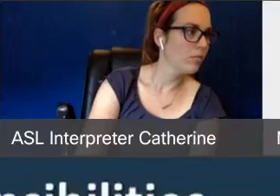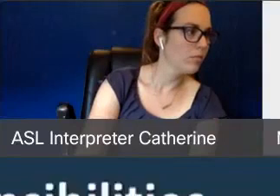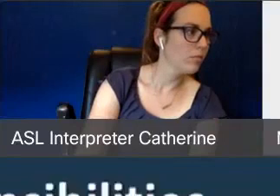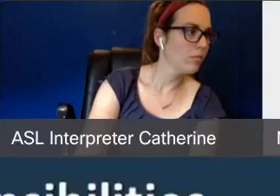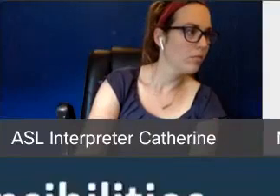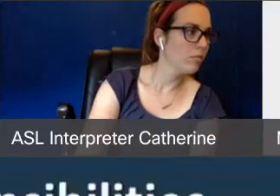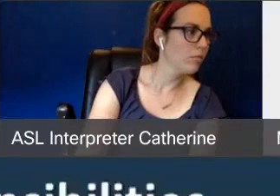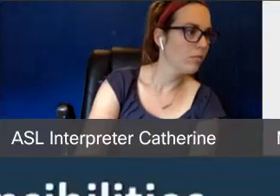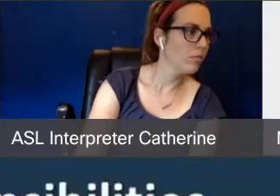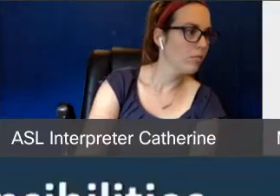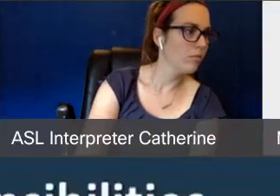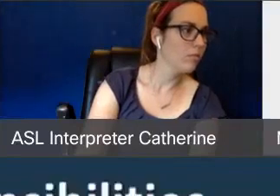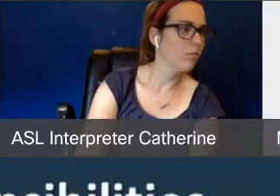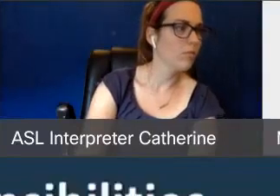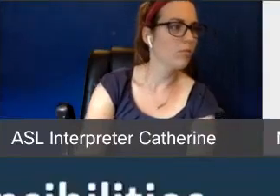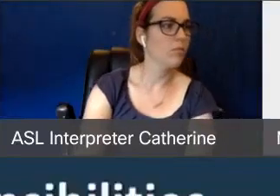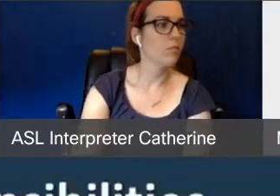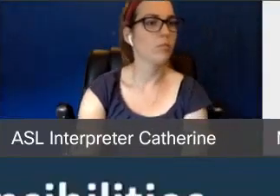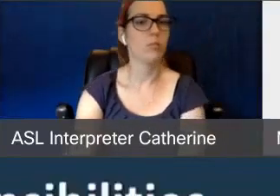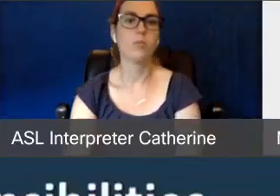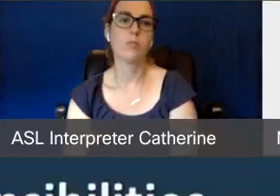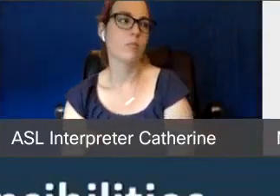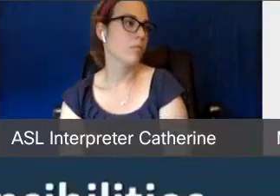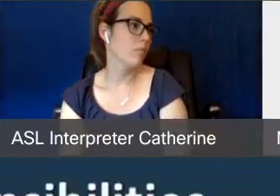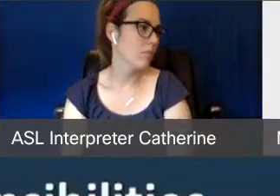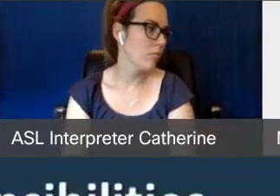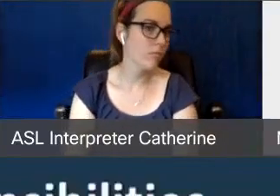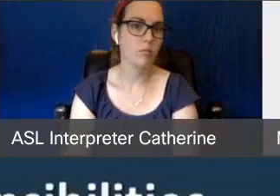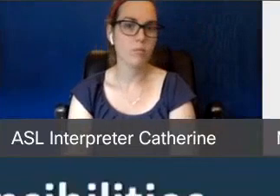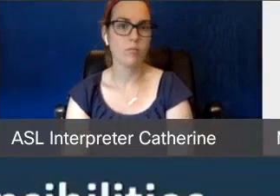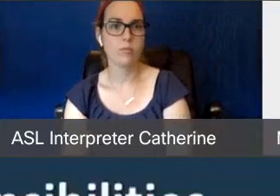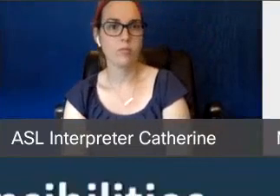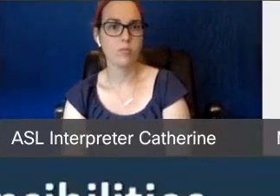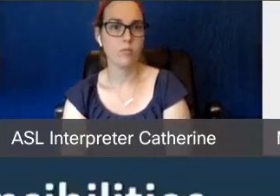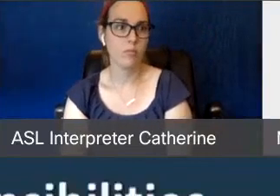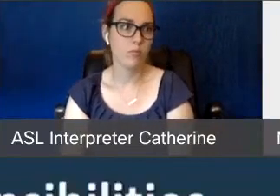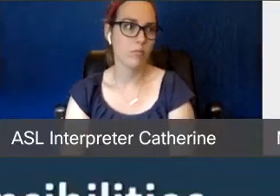many of them have the wrong idea about these medications. We may have to meet with their family and significant others